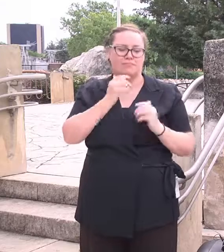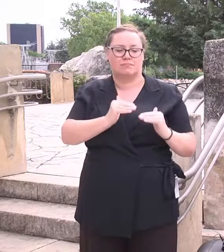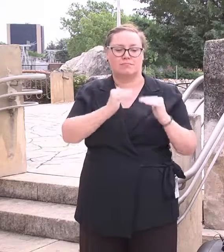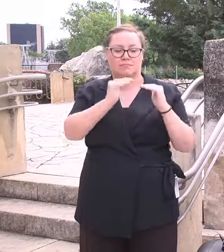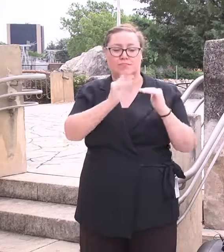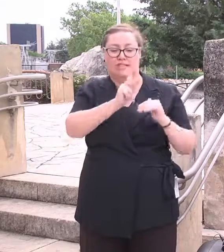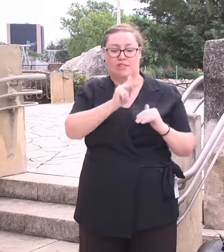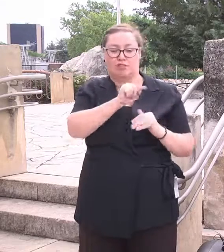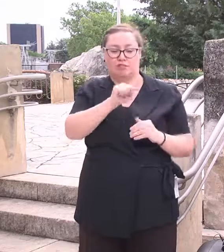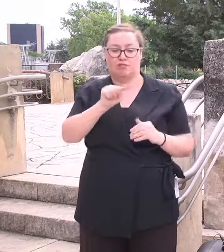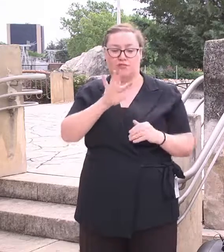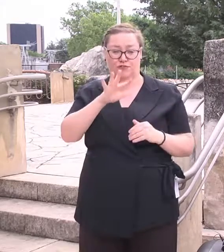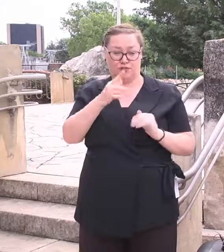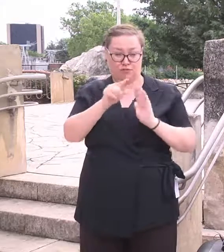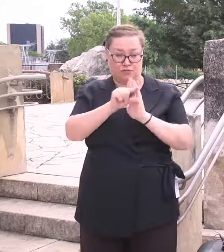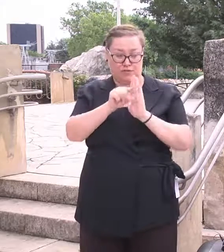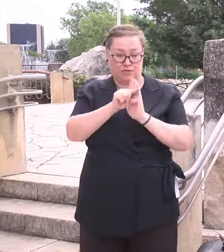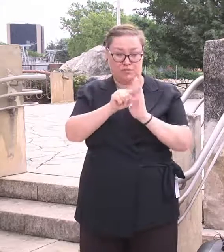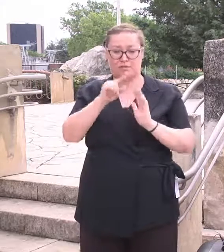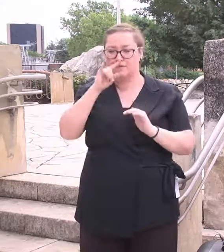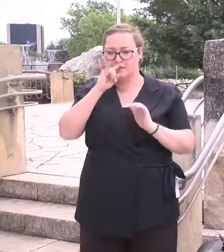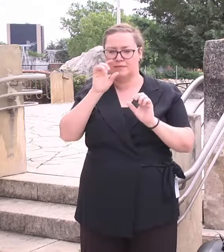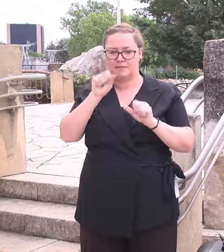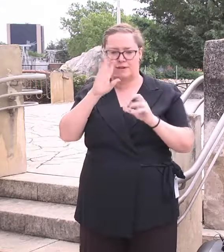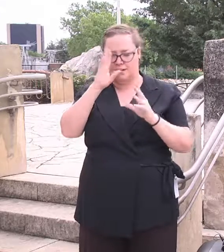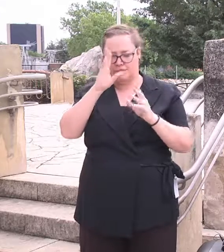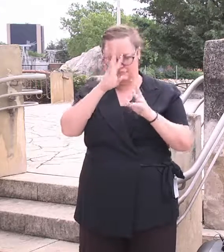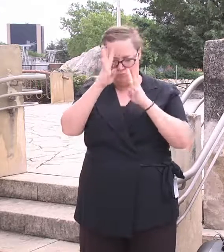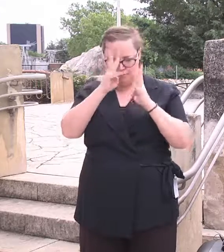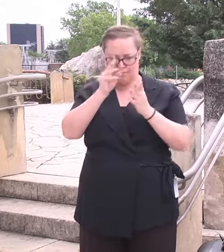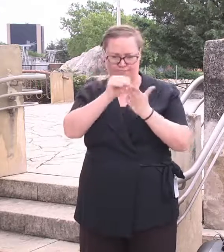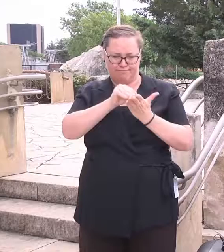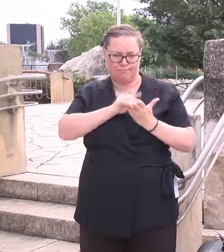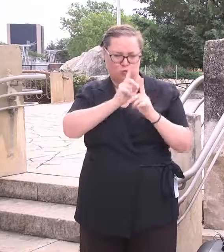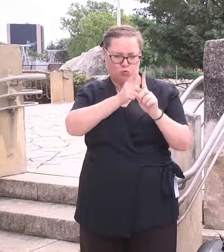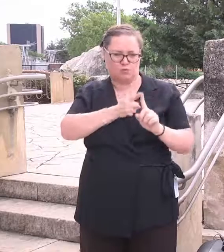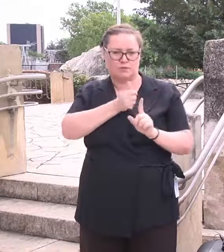through fifth grade lets kids create their own reading goals track their progress and complete